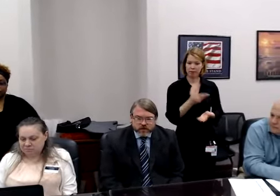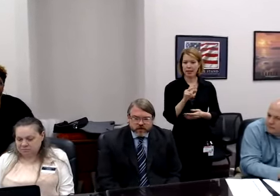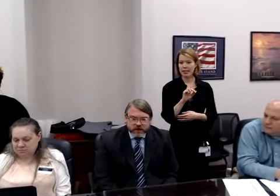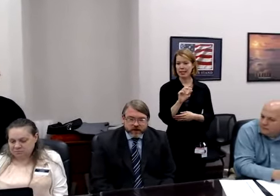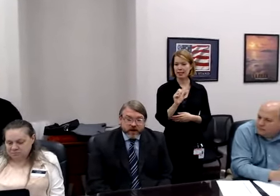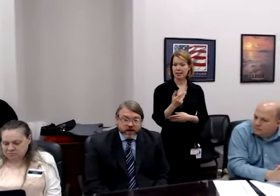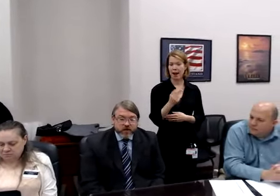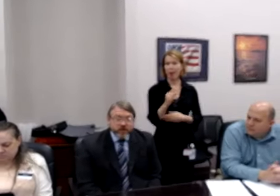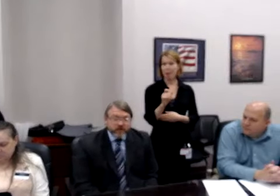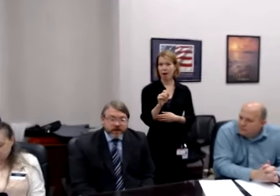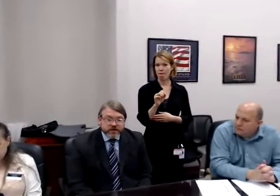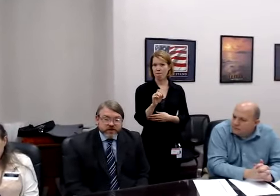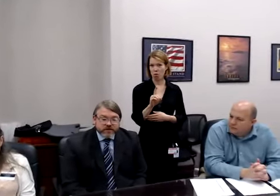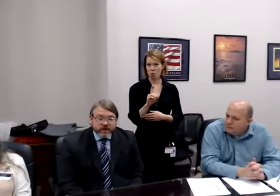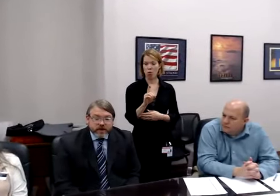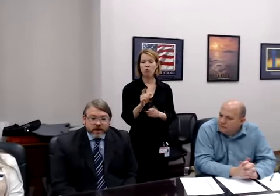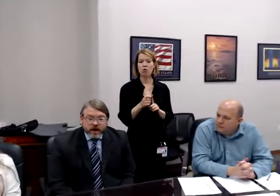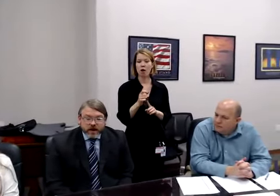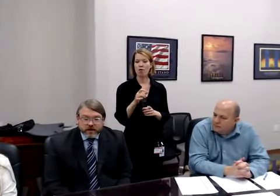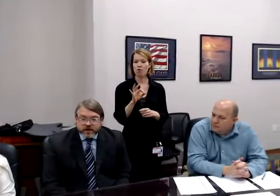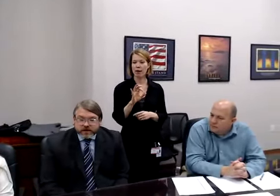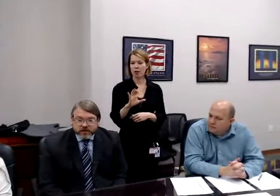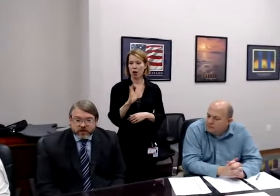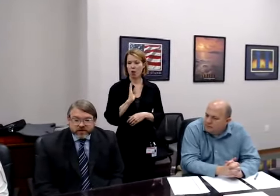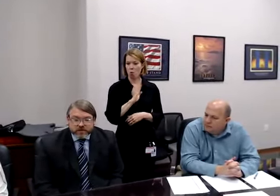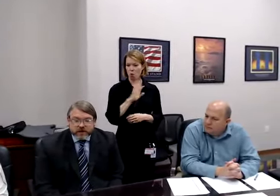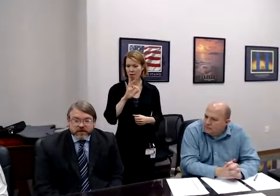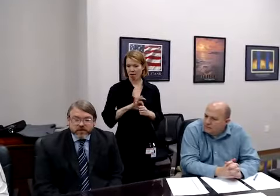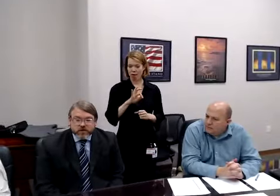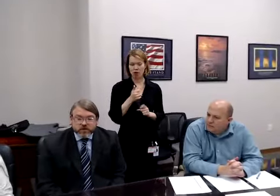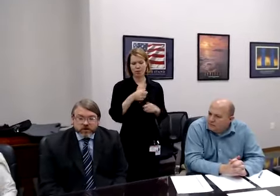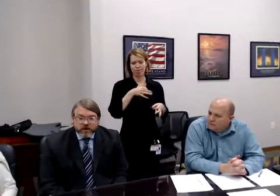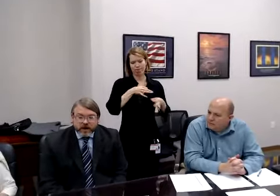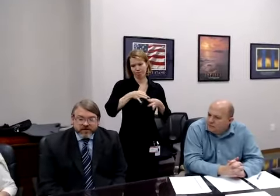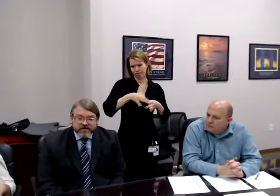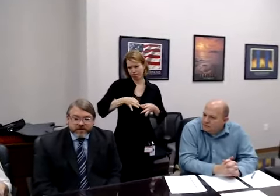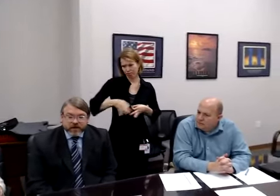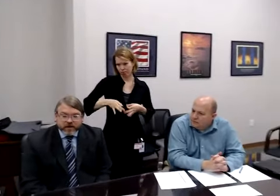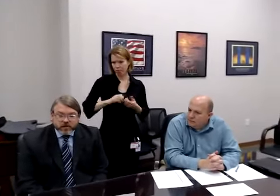with the Franklin County Board of Elections and he's gonna explain the new remote absentee ballot